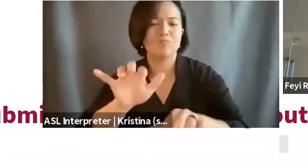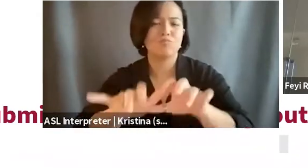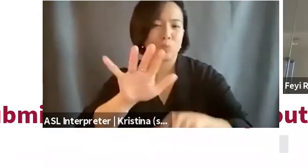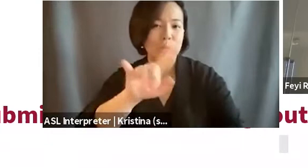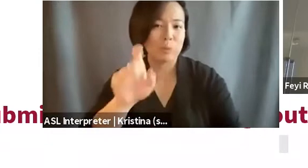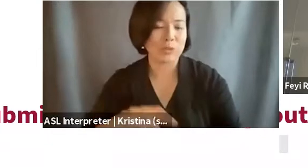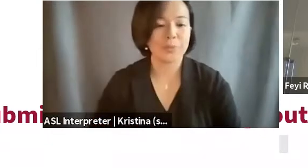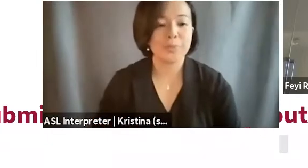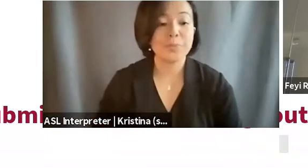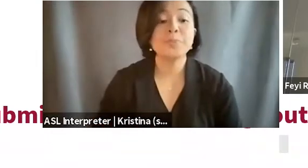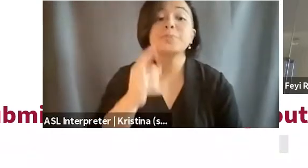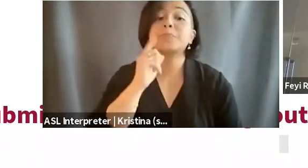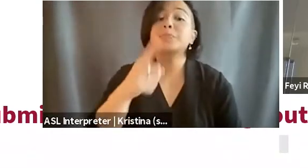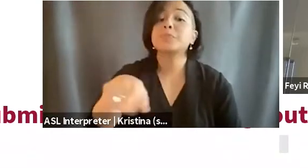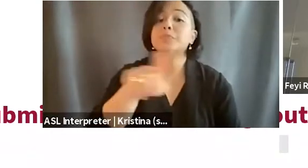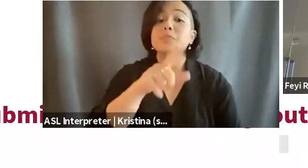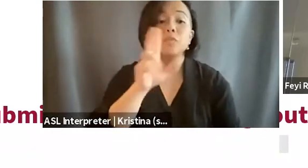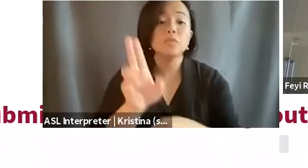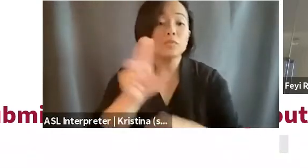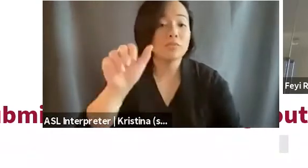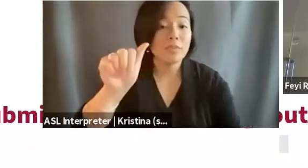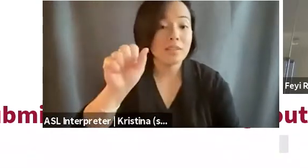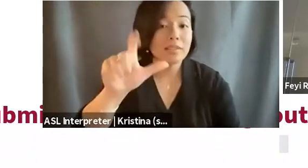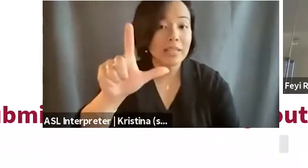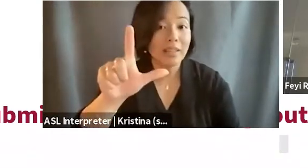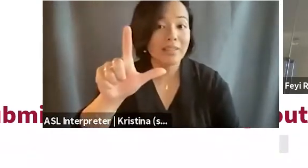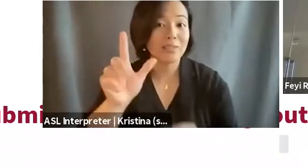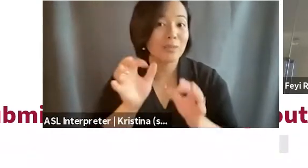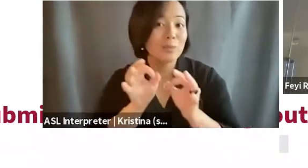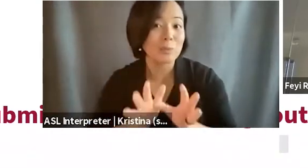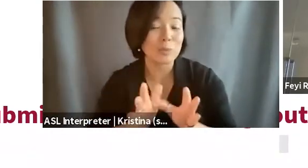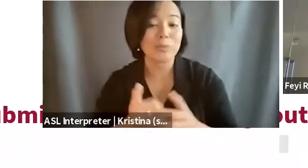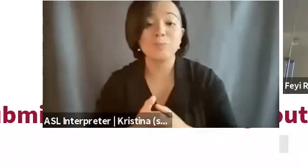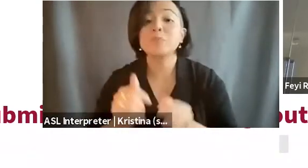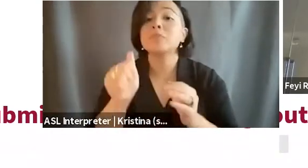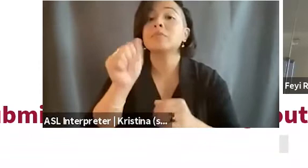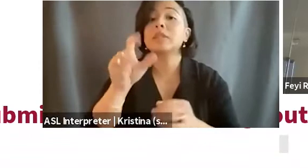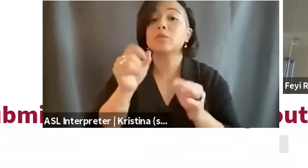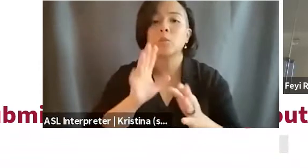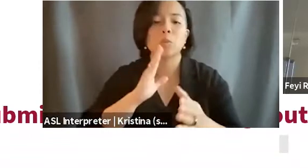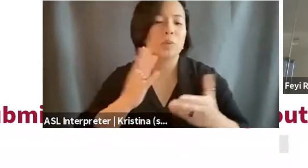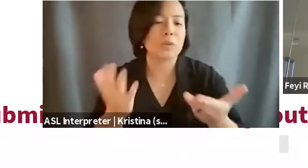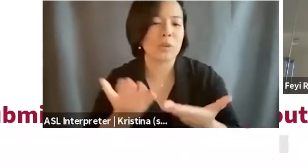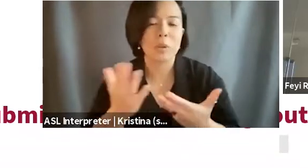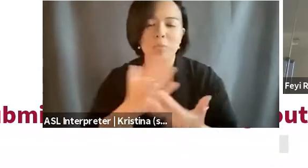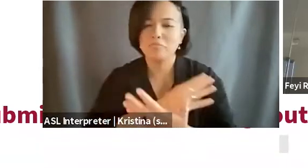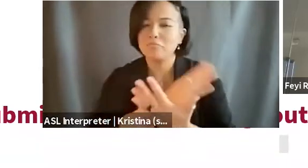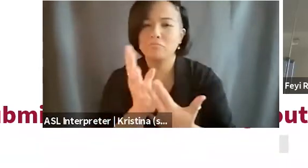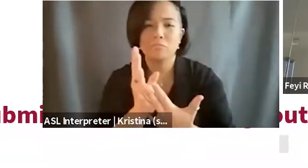Now, for those of you who were using American Sign Language interpreters will be present throughout the program.